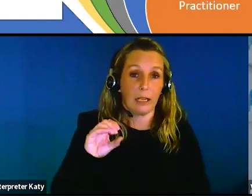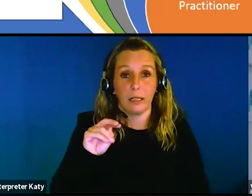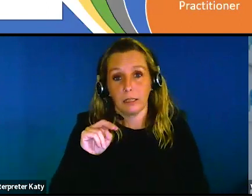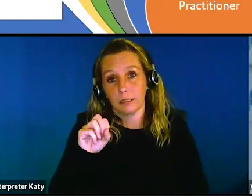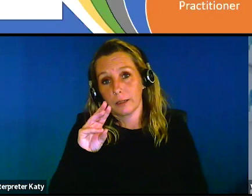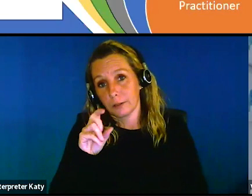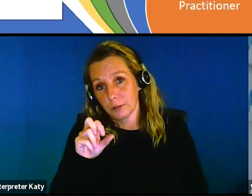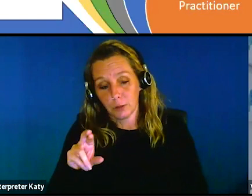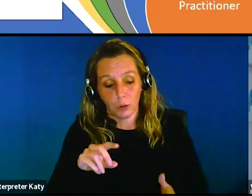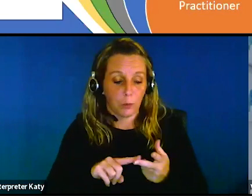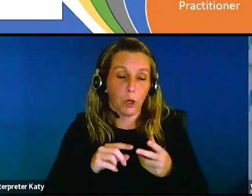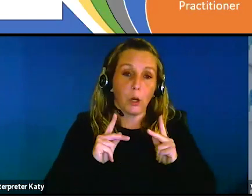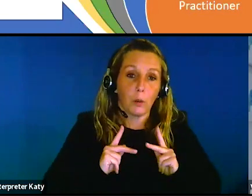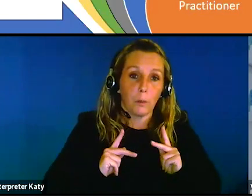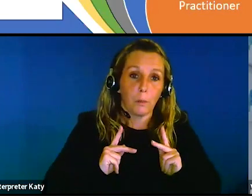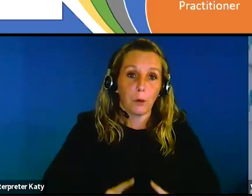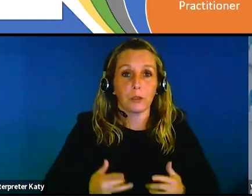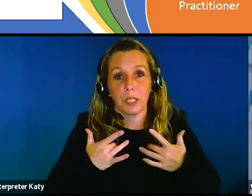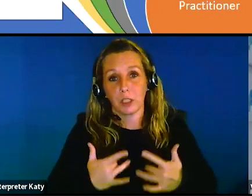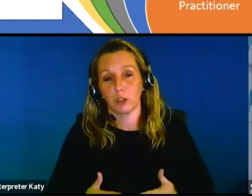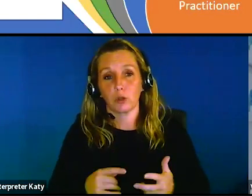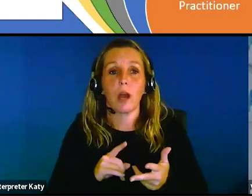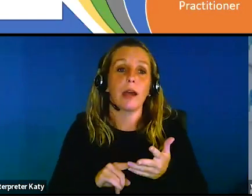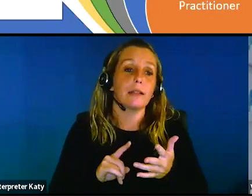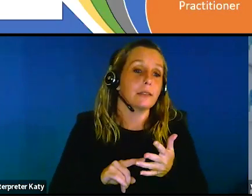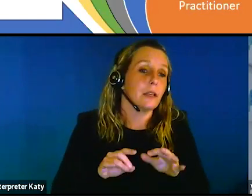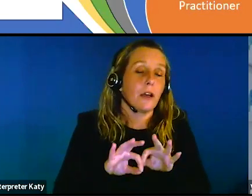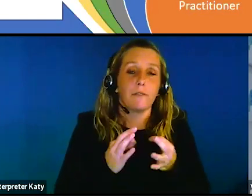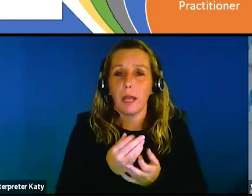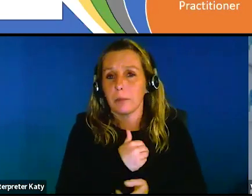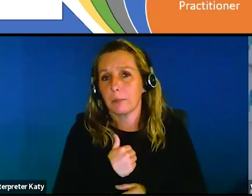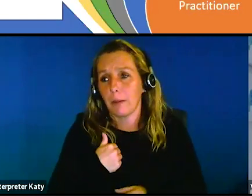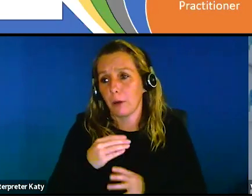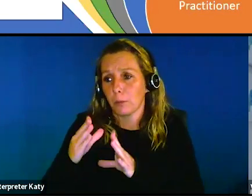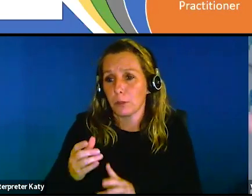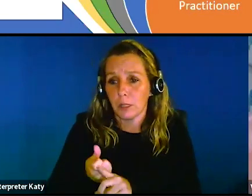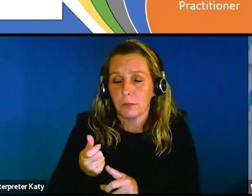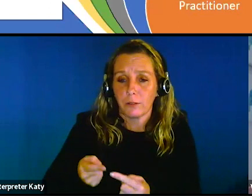is a member of a family or network of some sort in a community of some sort.